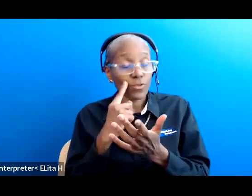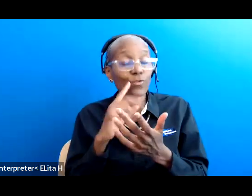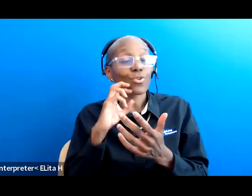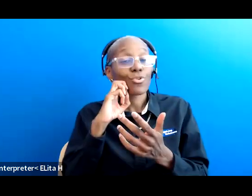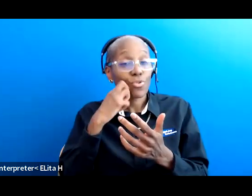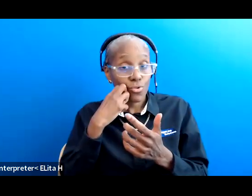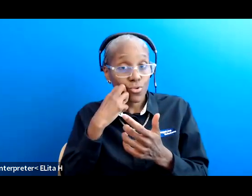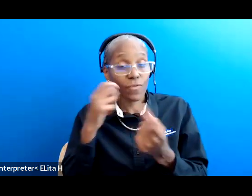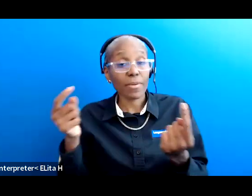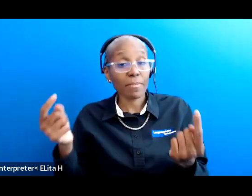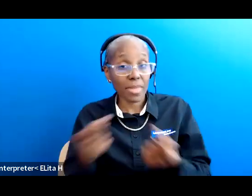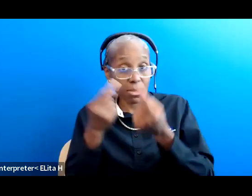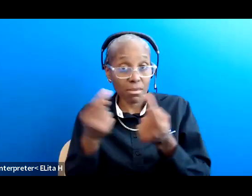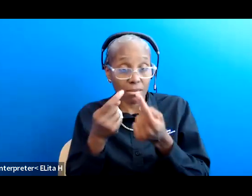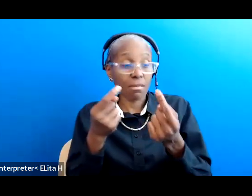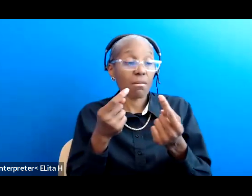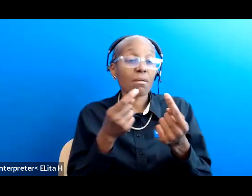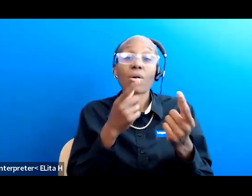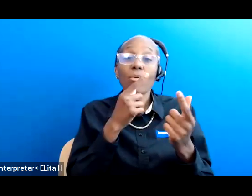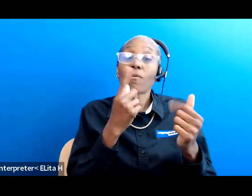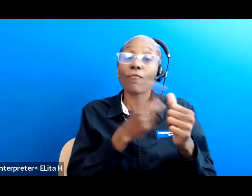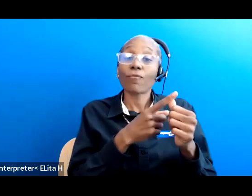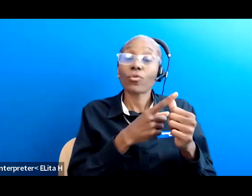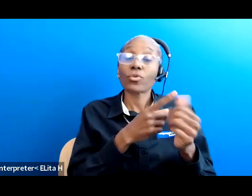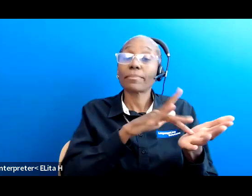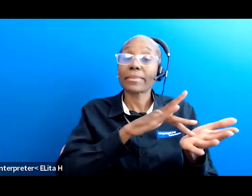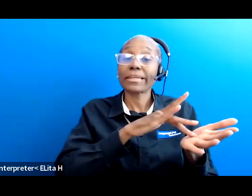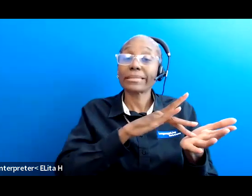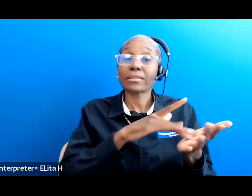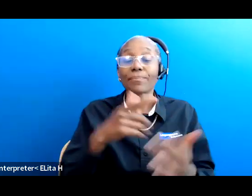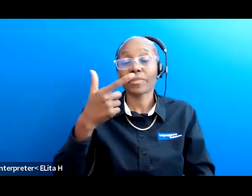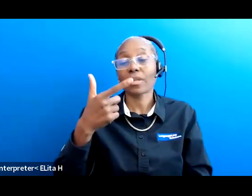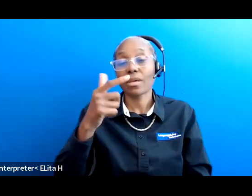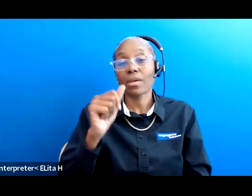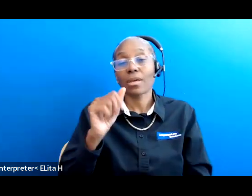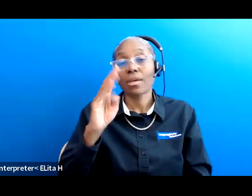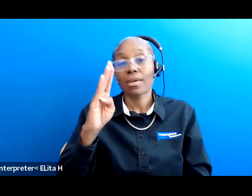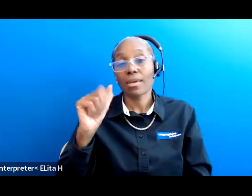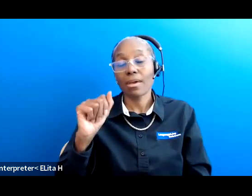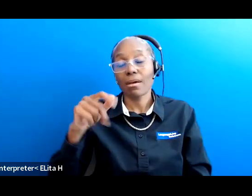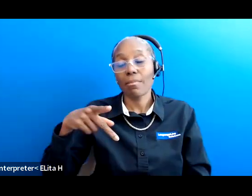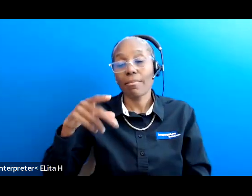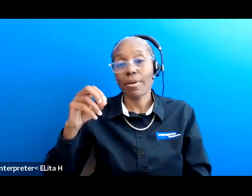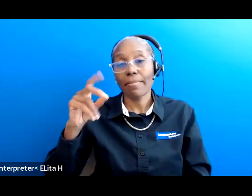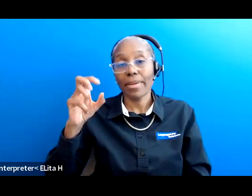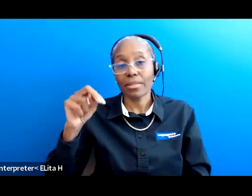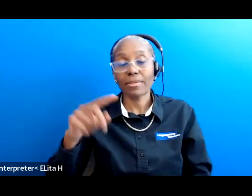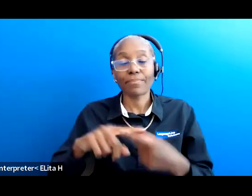There are medications that are designed specific for nerve pain, that's Gabapentin and Pregabalin, the Lyrica and the Neurontin.